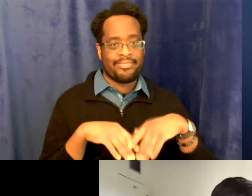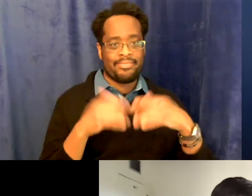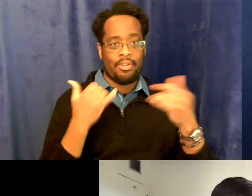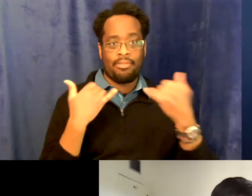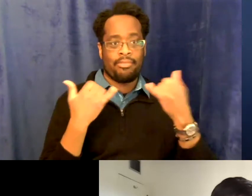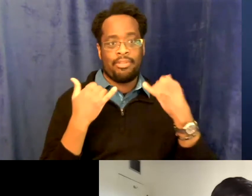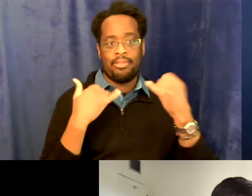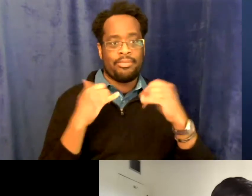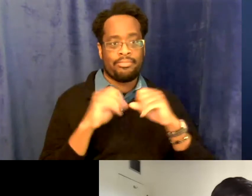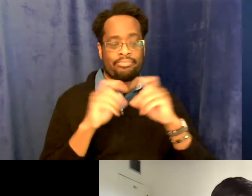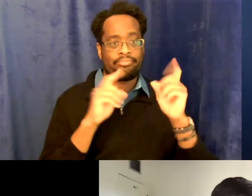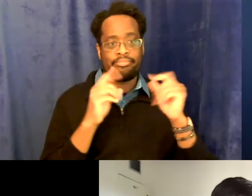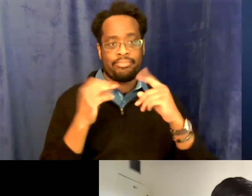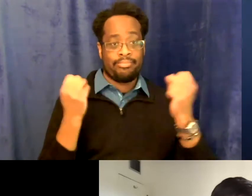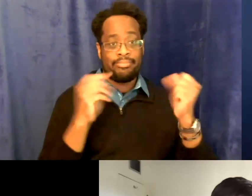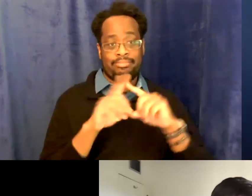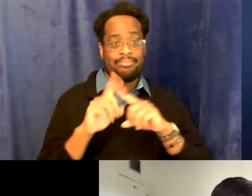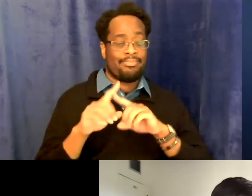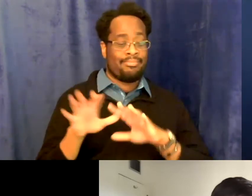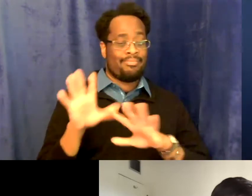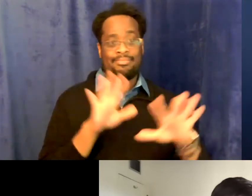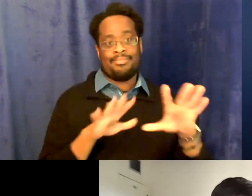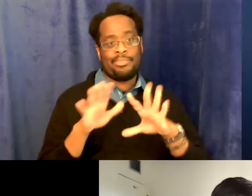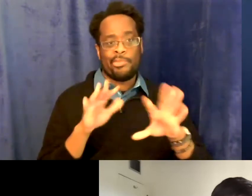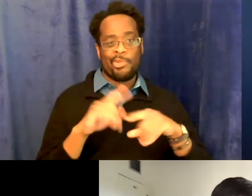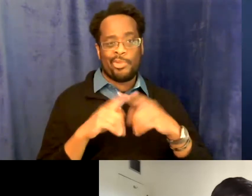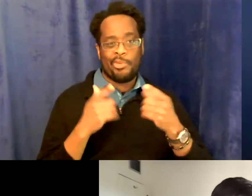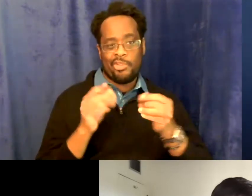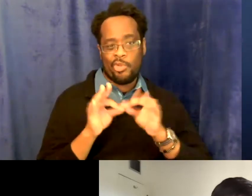um you get so many calls from so many different states throughout the world